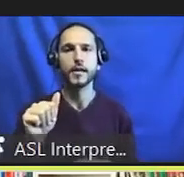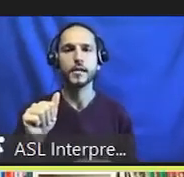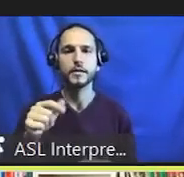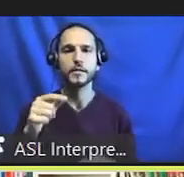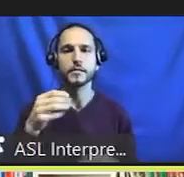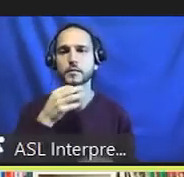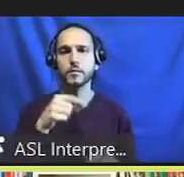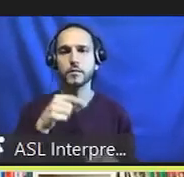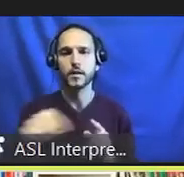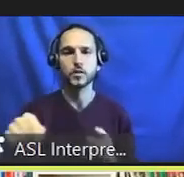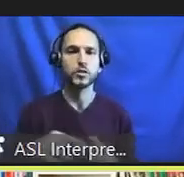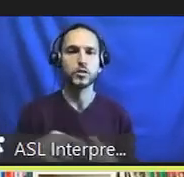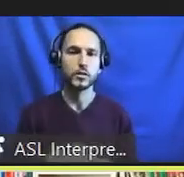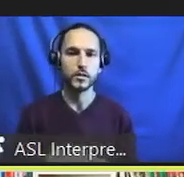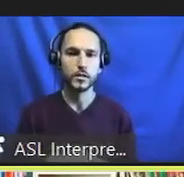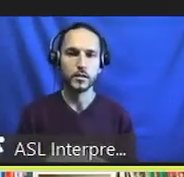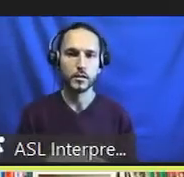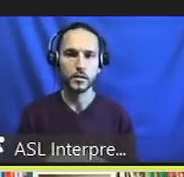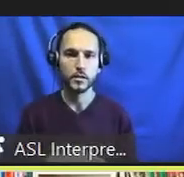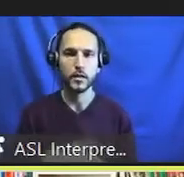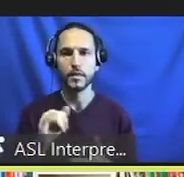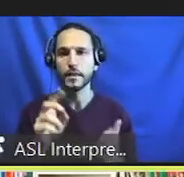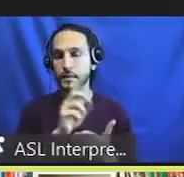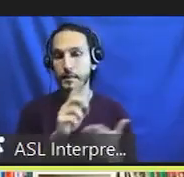designer, website designer.